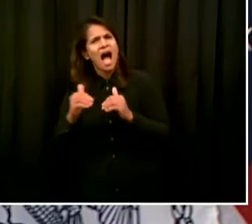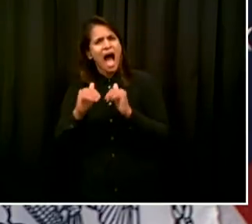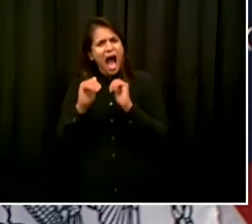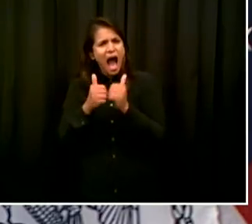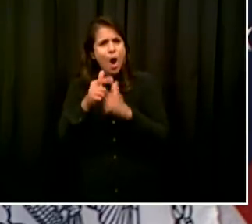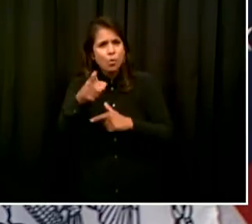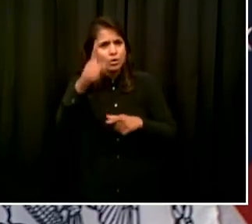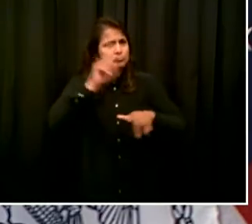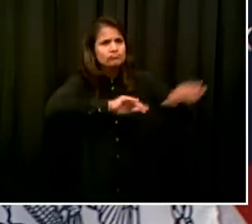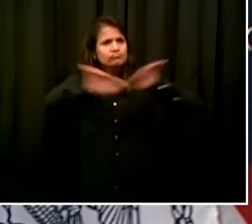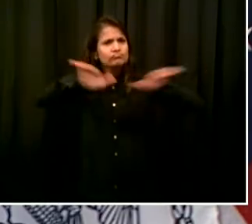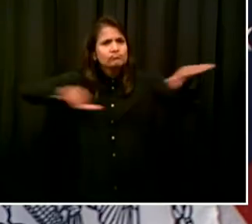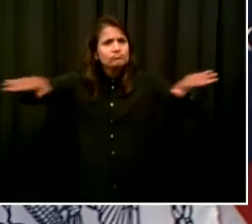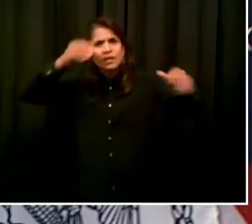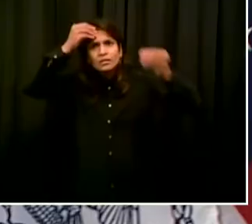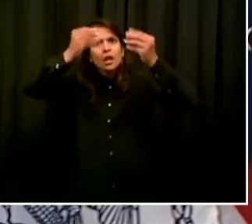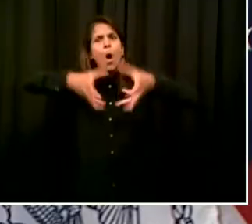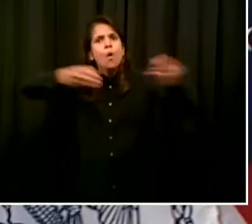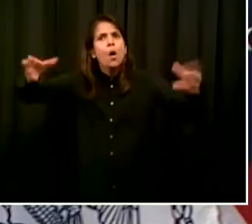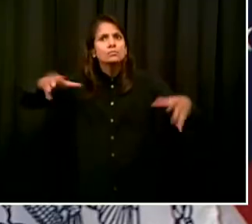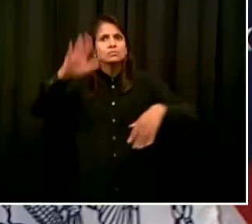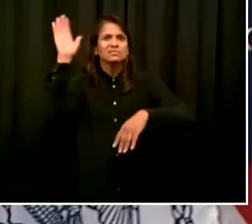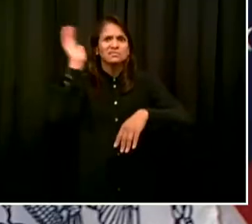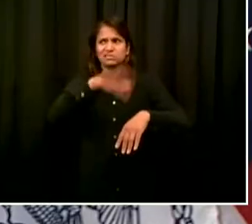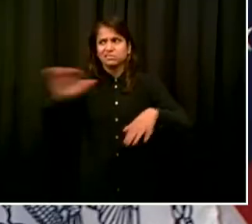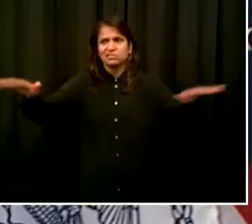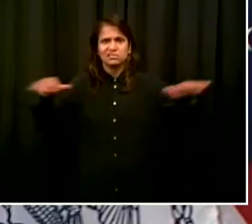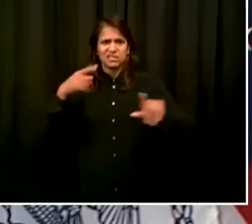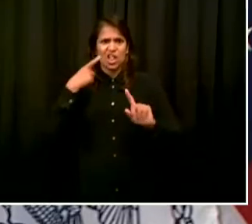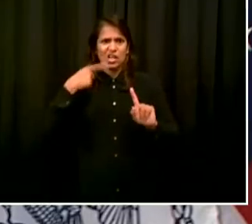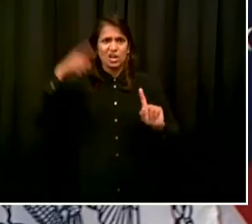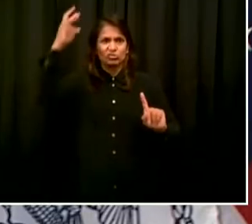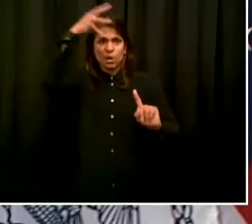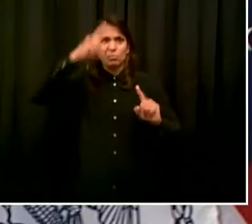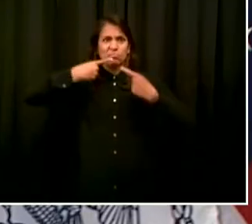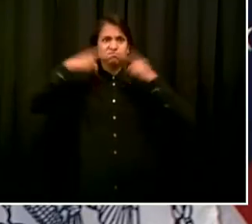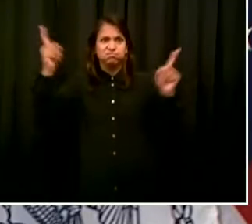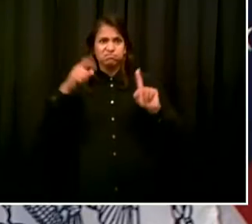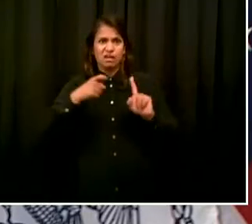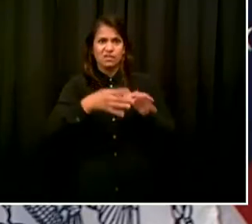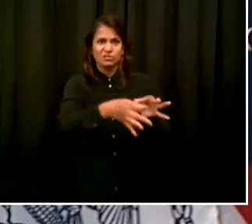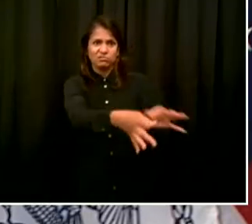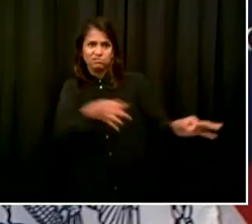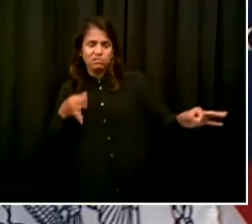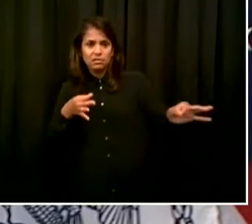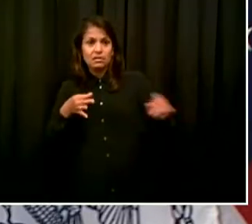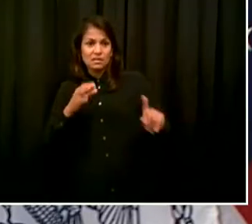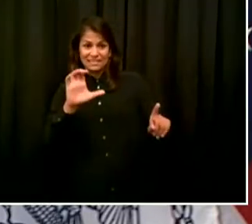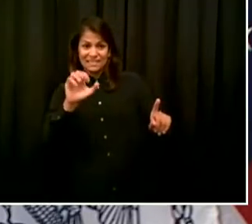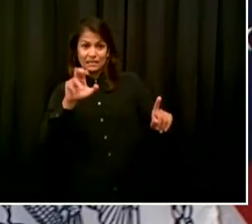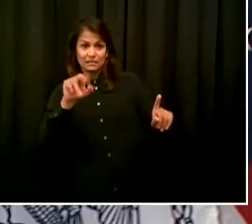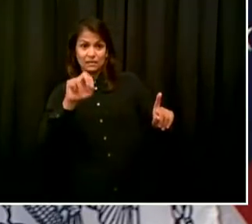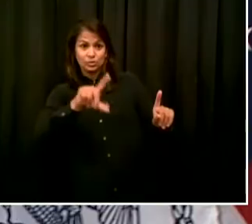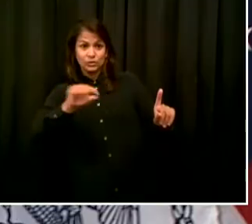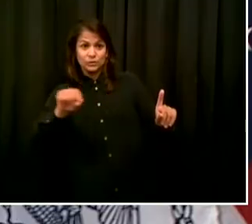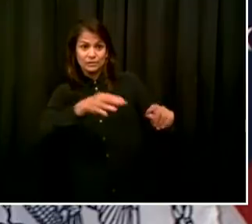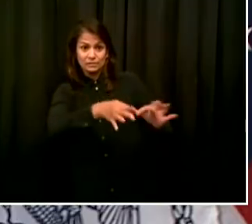VISIBLE MEANS TO GET THAT WORD O, UTBAECUSE WE ARE REALLY RUNNING OUT OF TIME HERE.